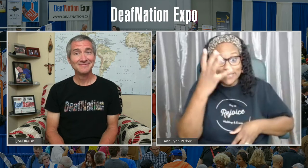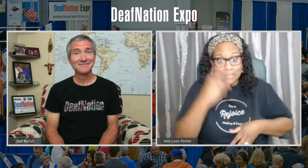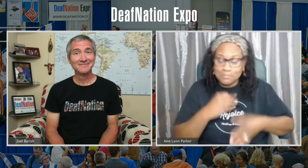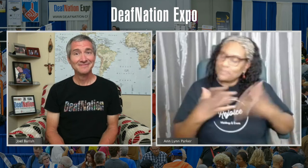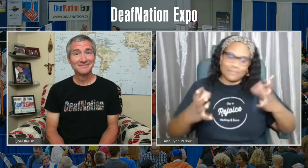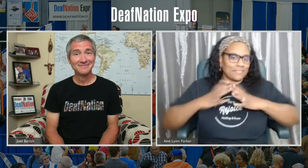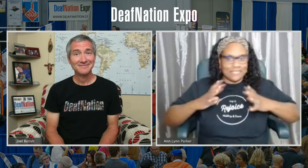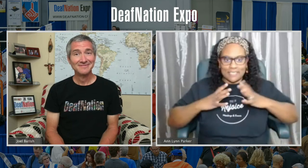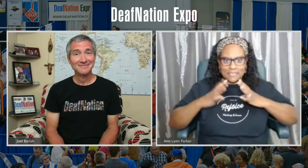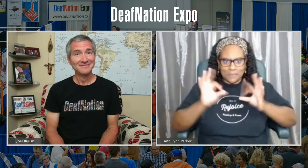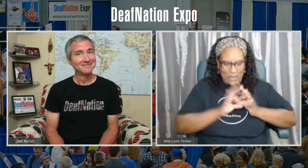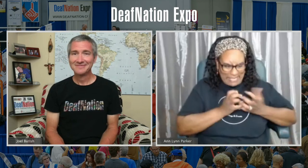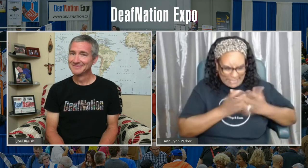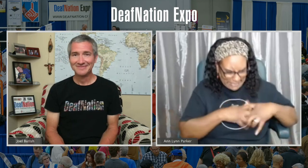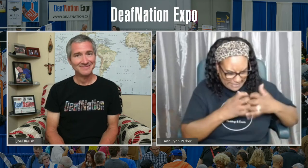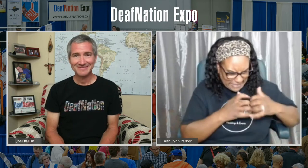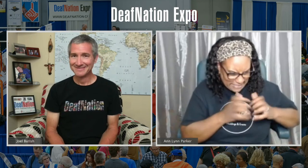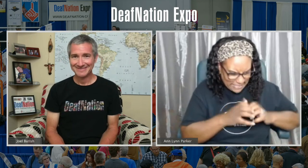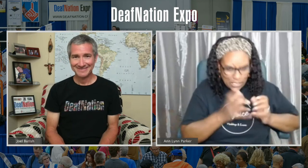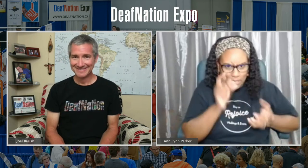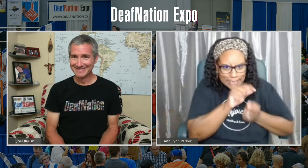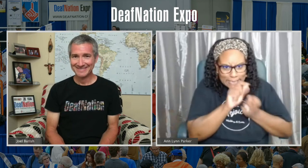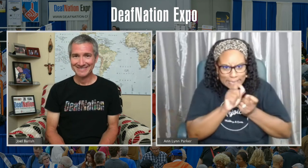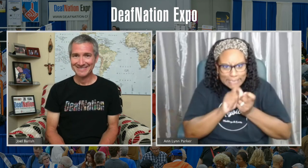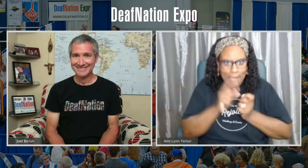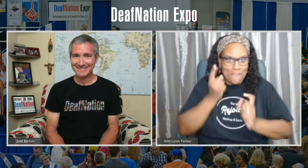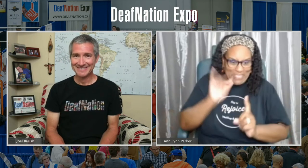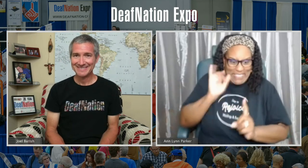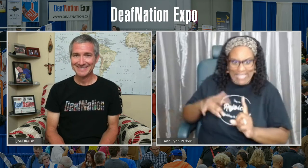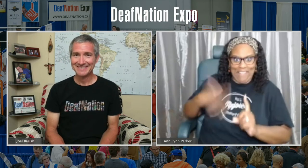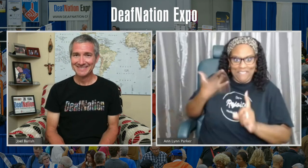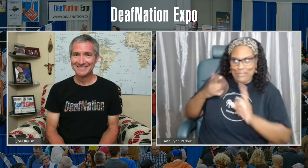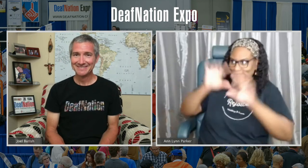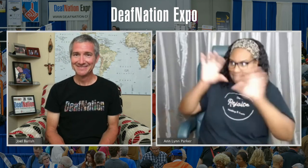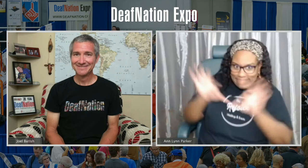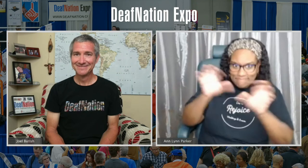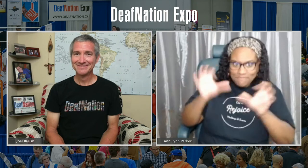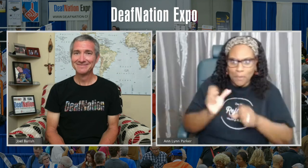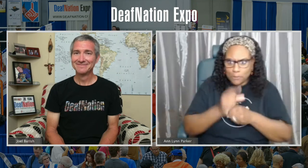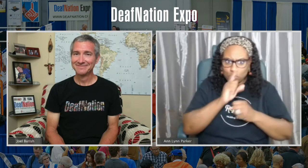If I lose a little bit of sleep, that’s fine, as long as I can work out the details for that event